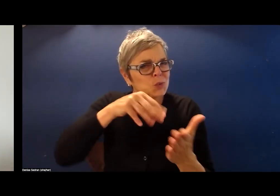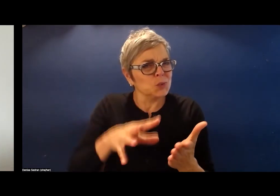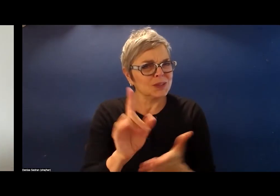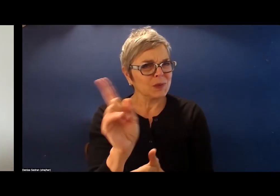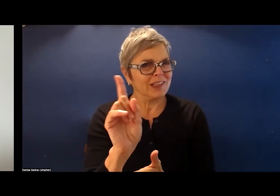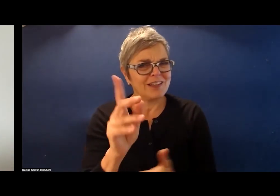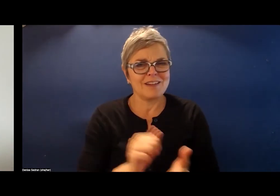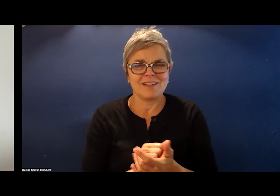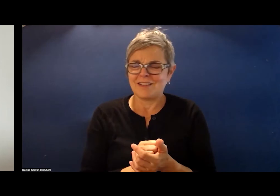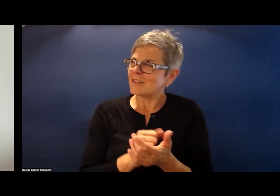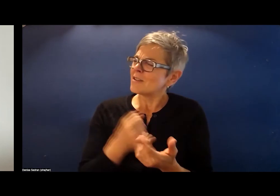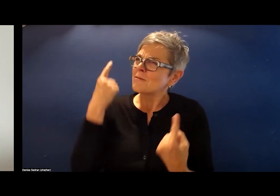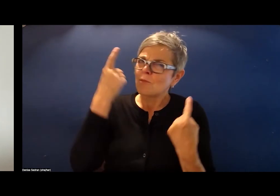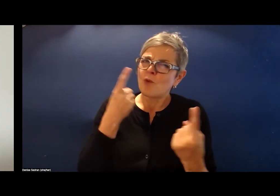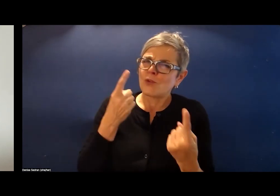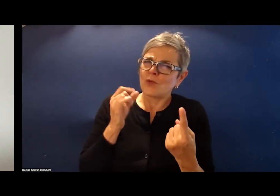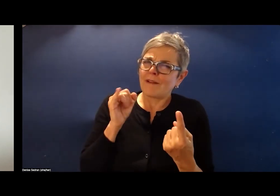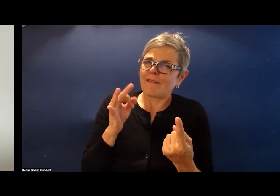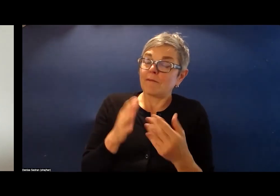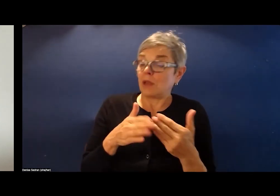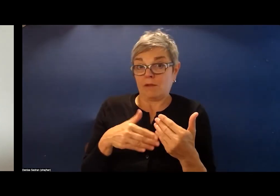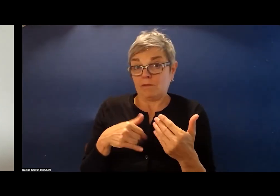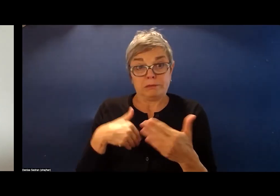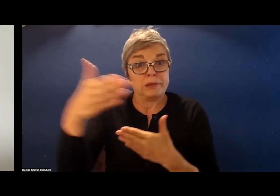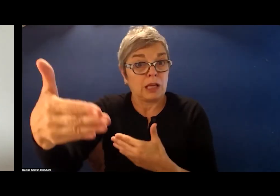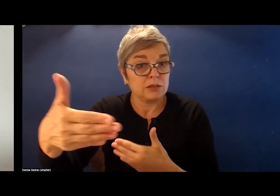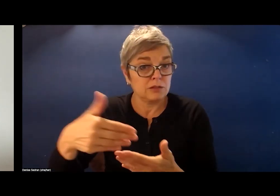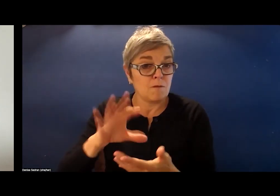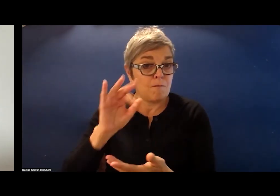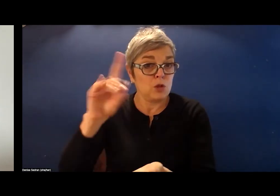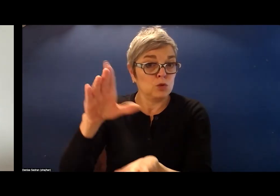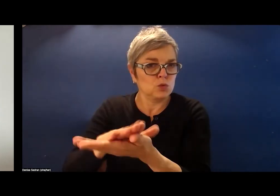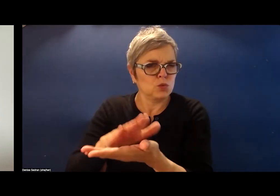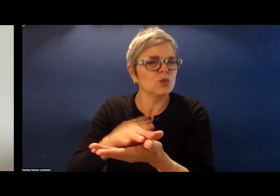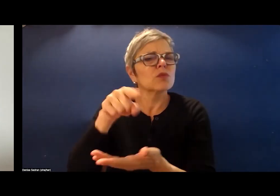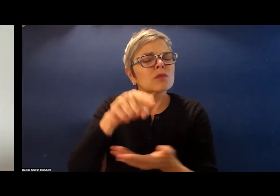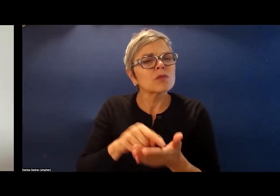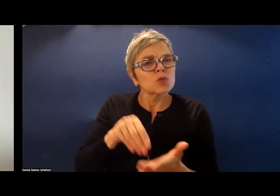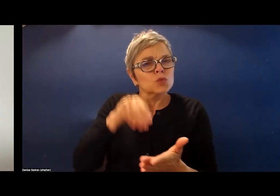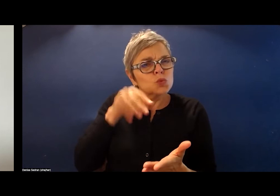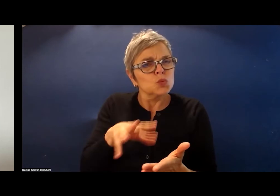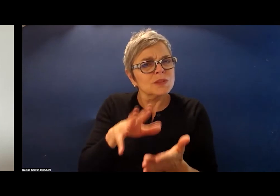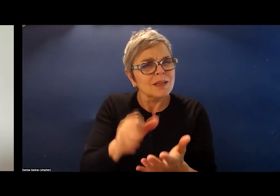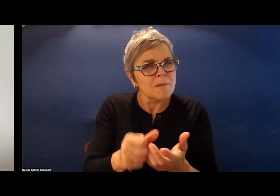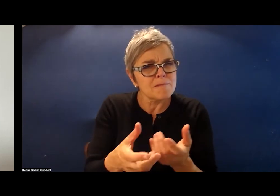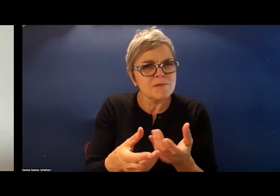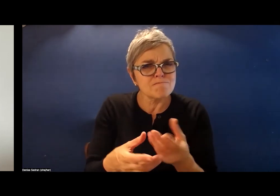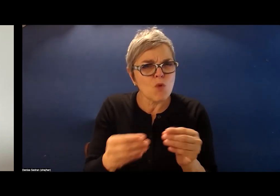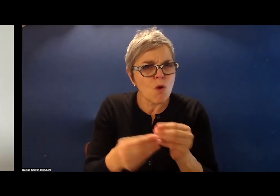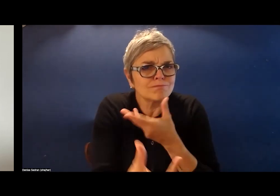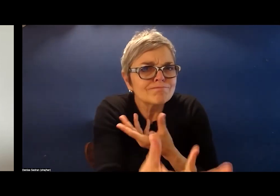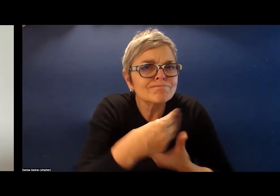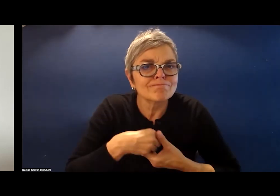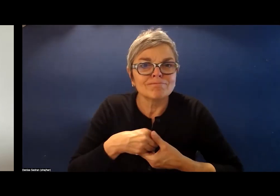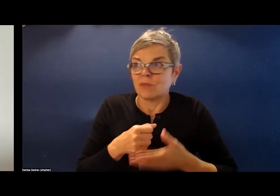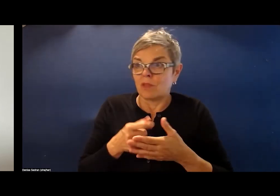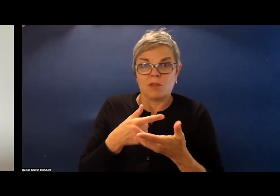because the conversations had in that room, and in those rooms, were so dynamic and so nimble and ever changing.